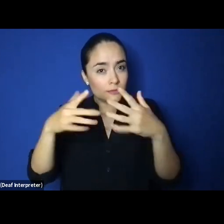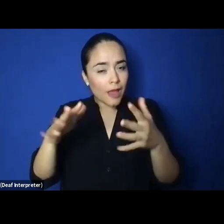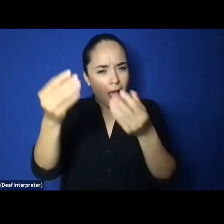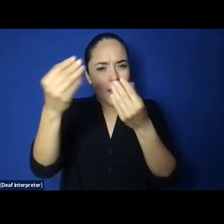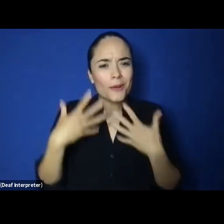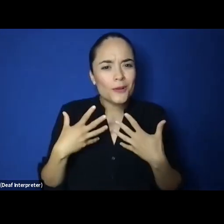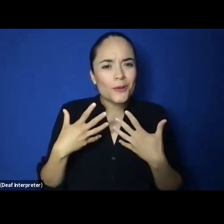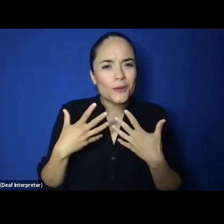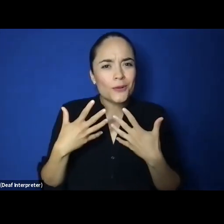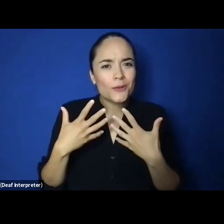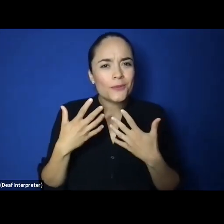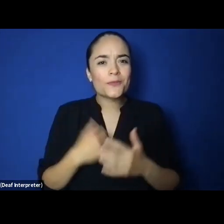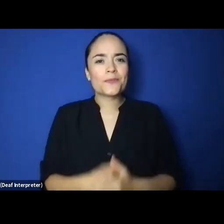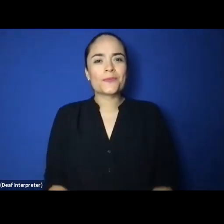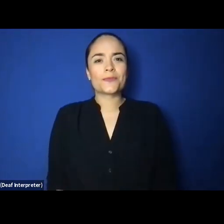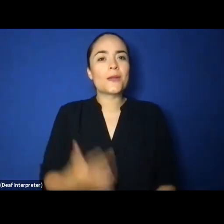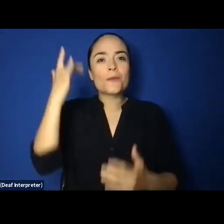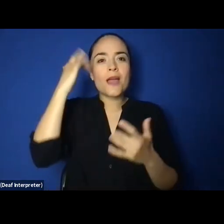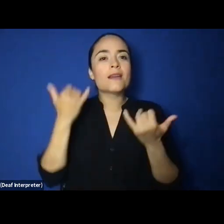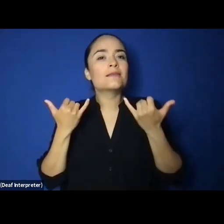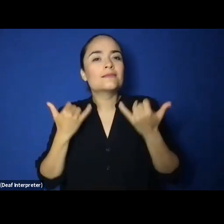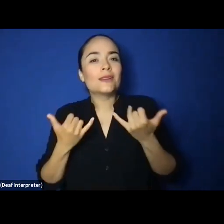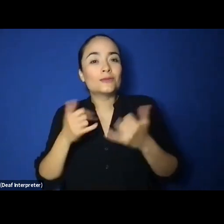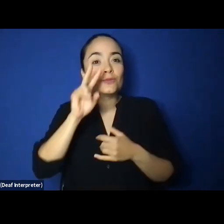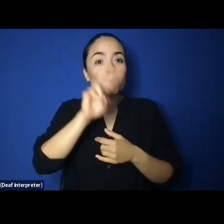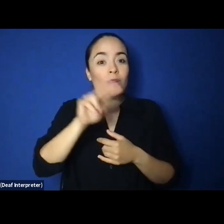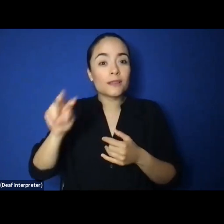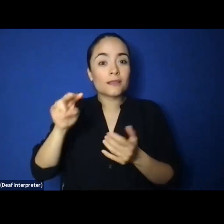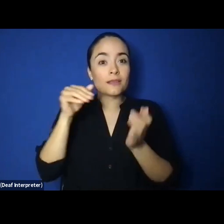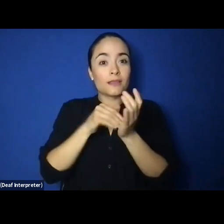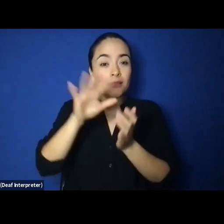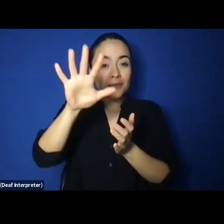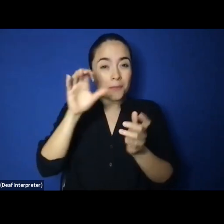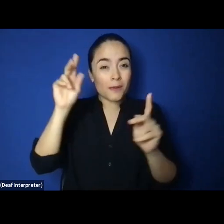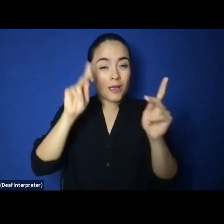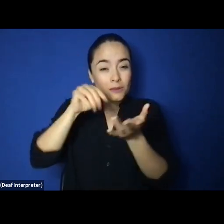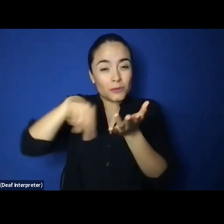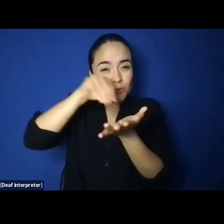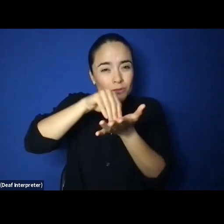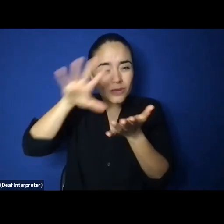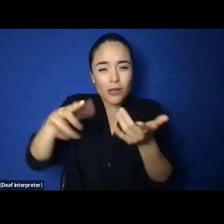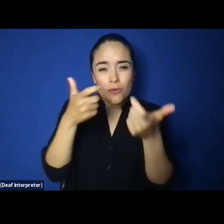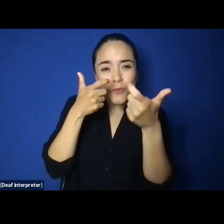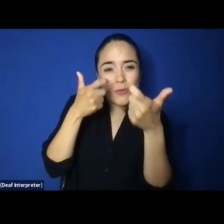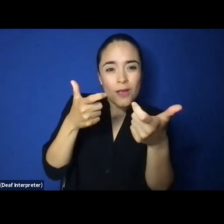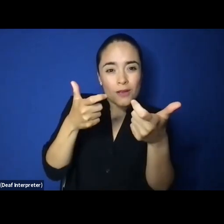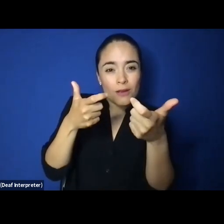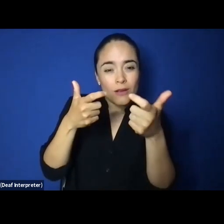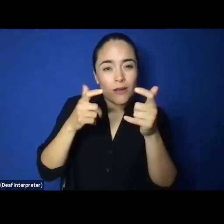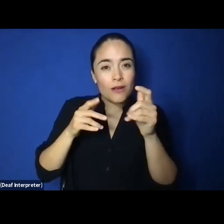more than 22,500 students tuned in, and all I have is this green little dot in front of me,